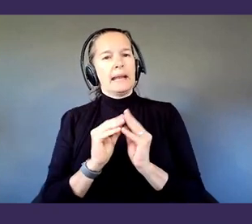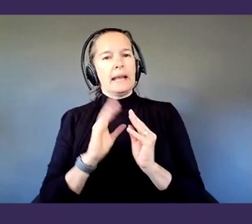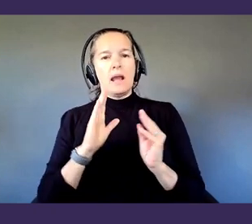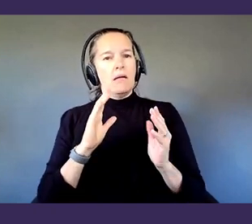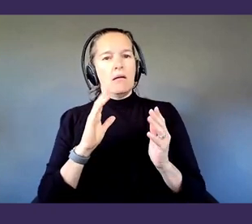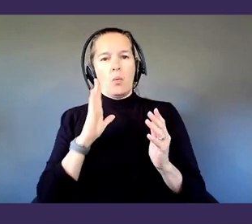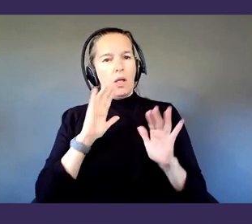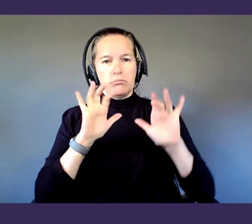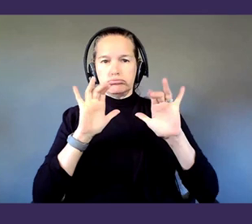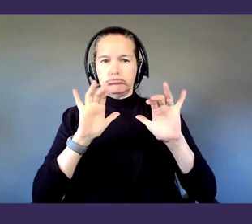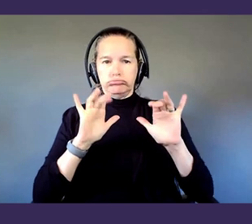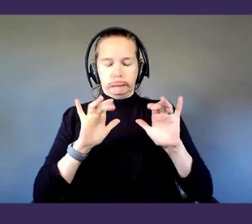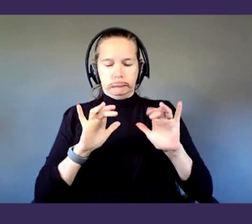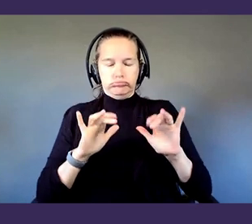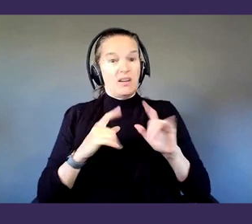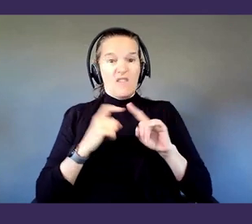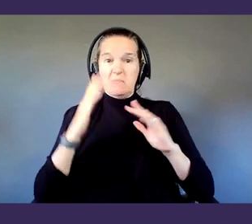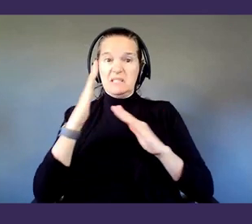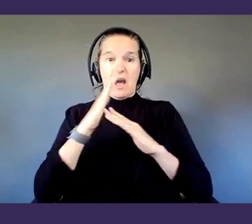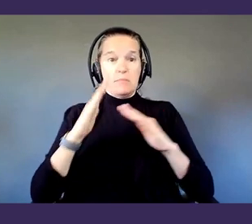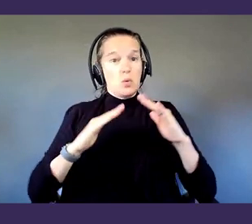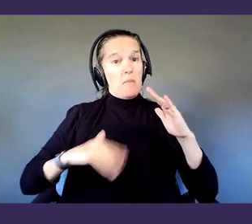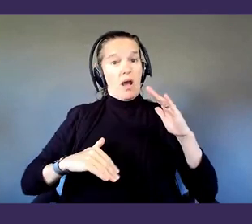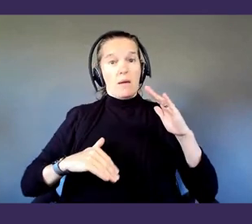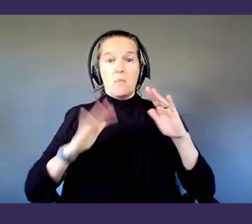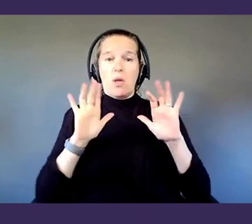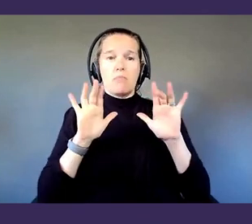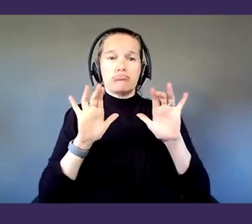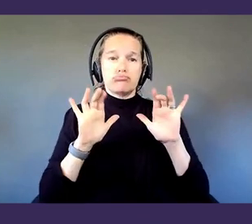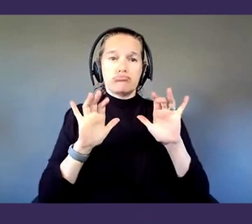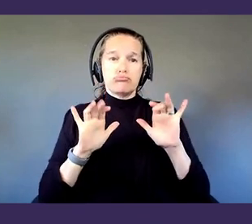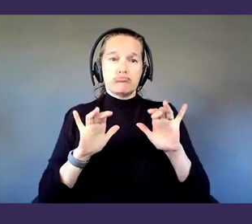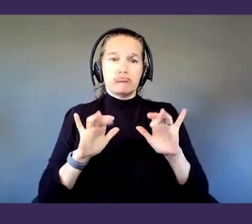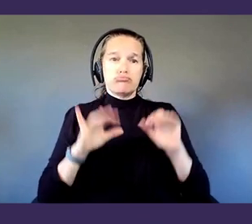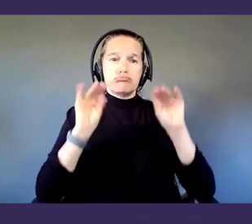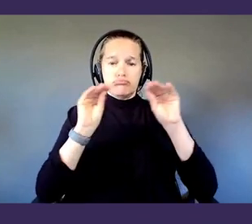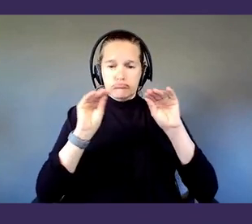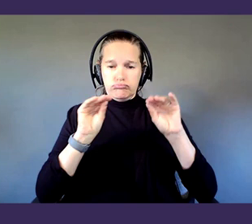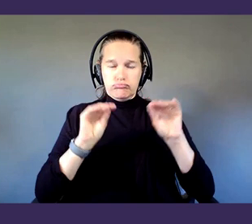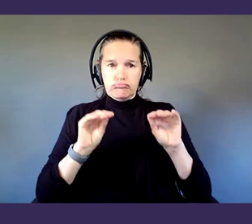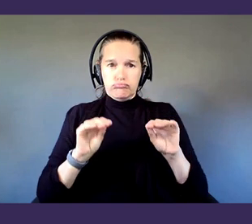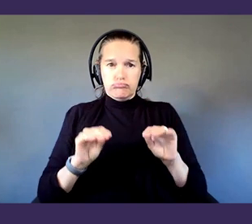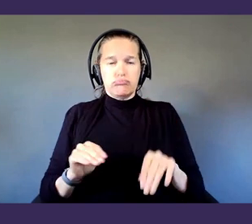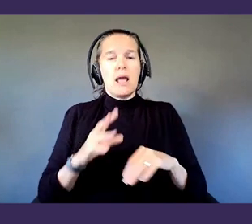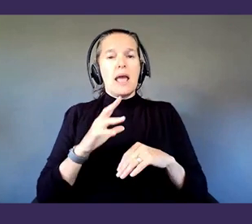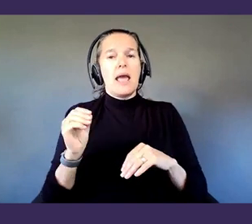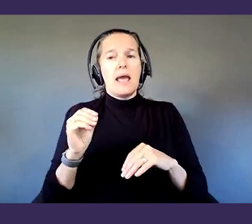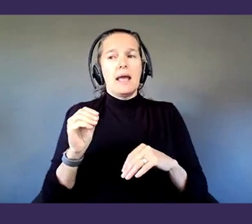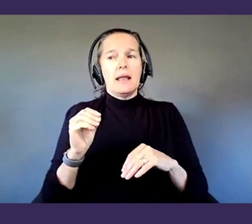from top to bottom. We'll go in, we'll fill it in. And we'll do the other, you know, supporting documents